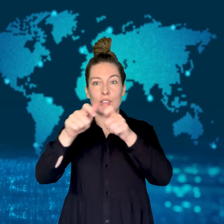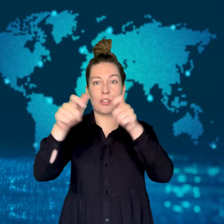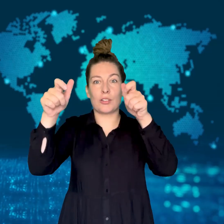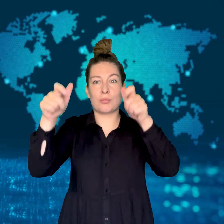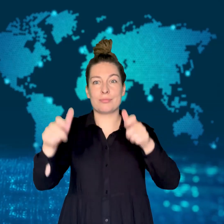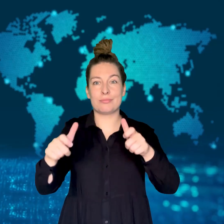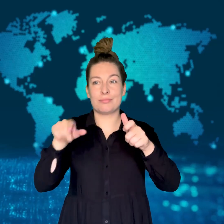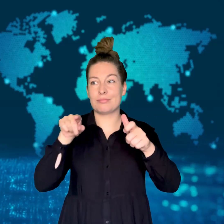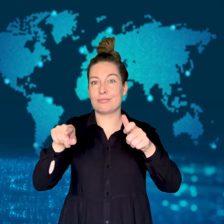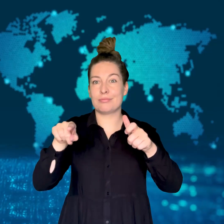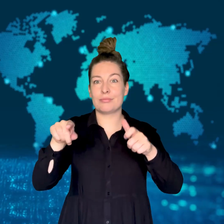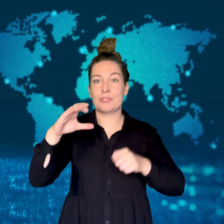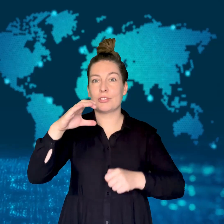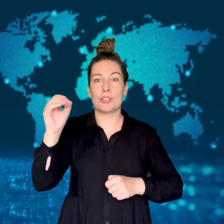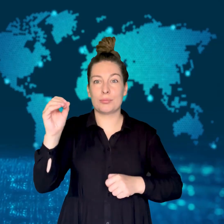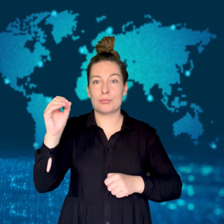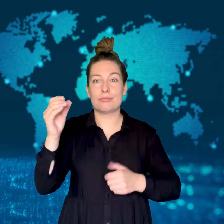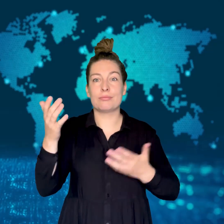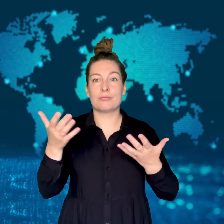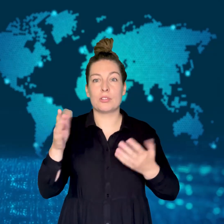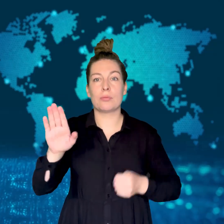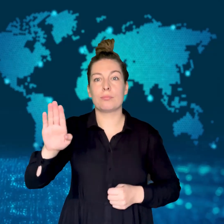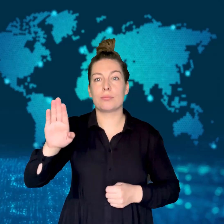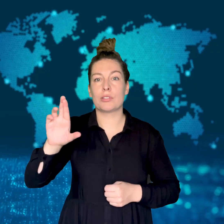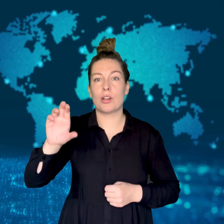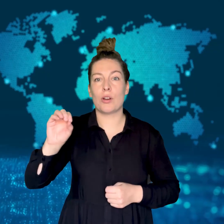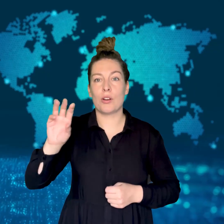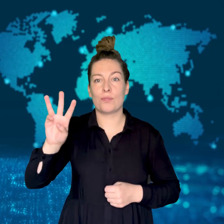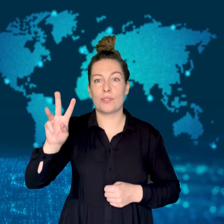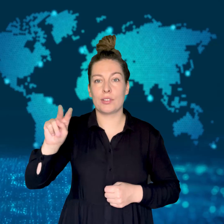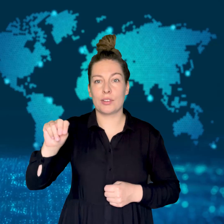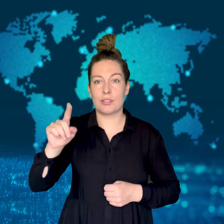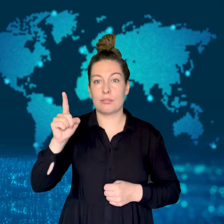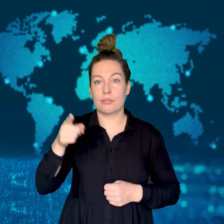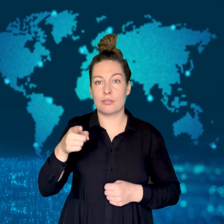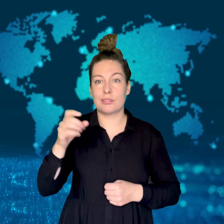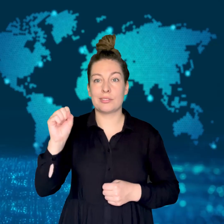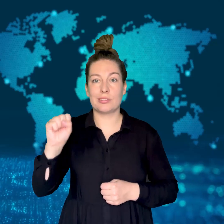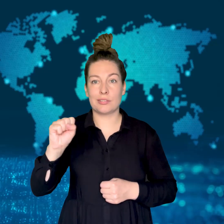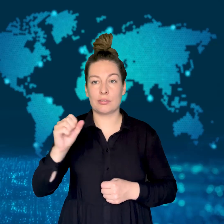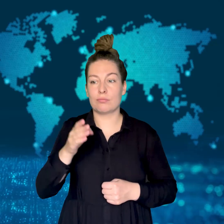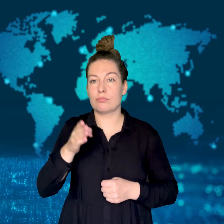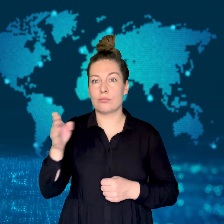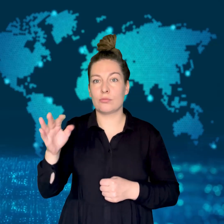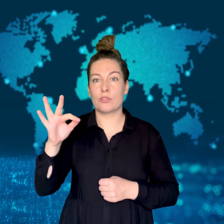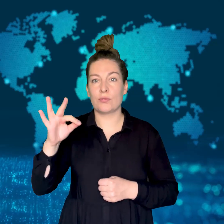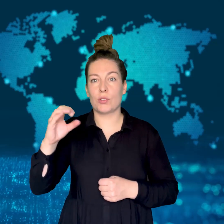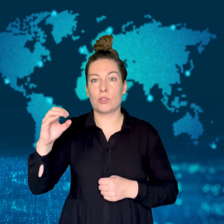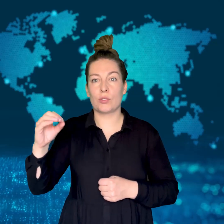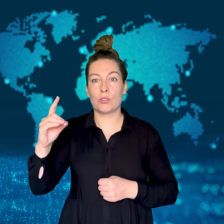The manager told the women that the woman responsible would then be "punished."